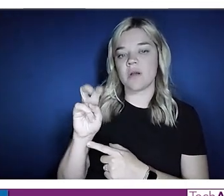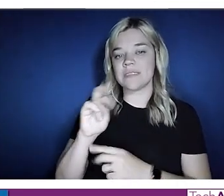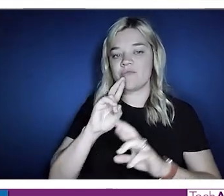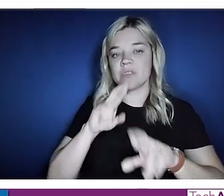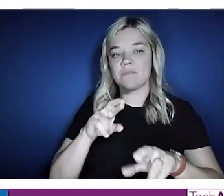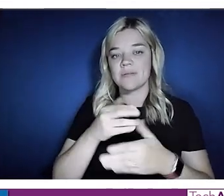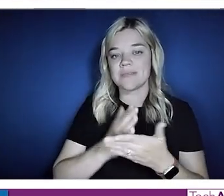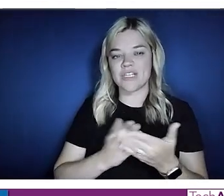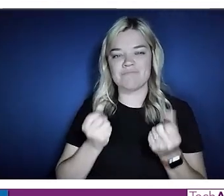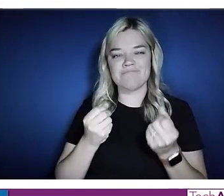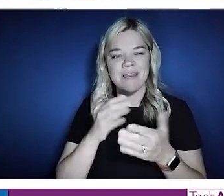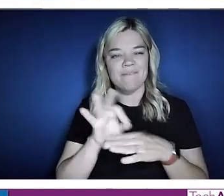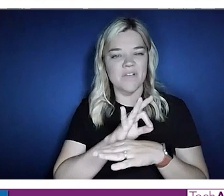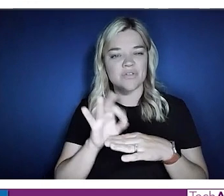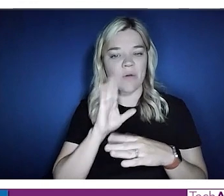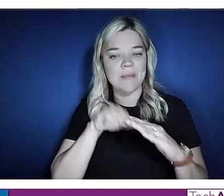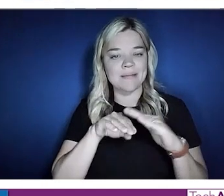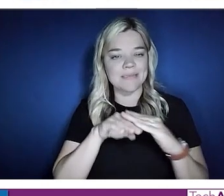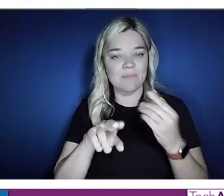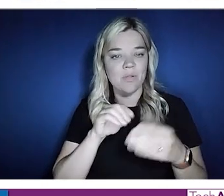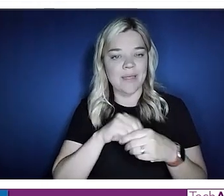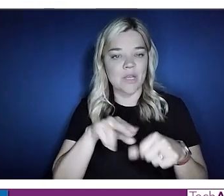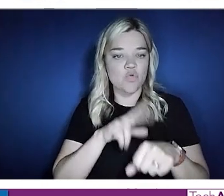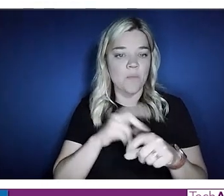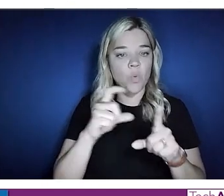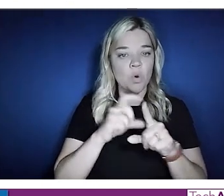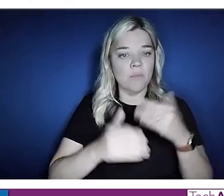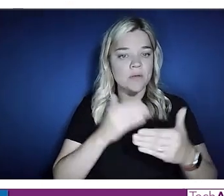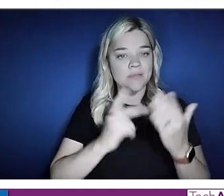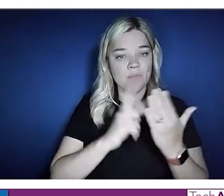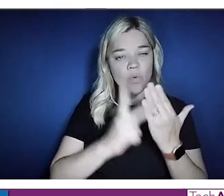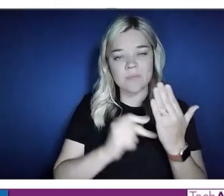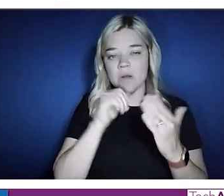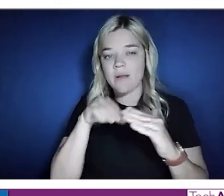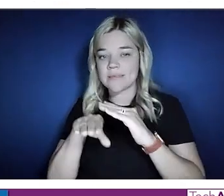Many functions that would be accessible in normal word processing programs are not accessible there,